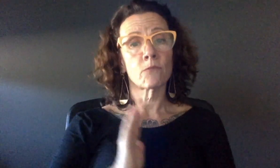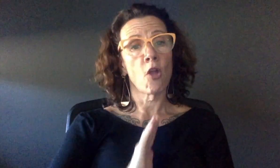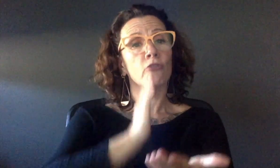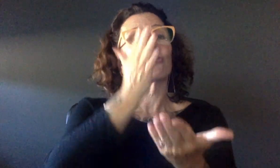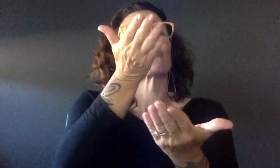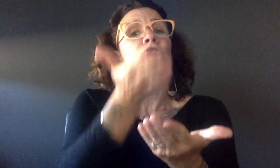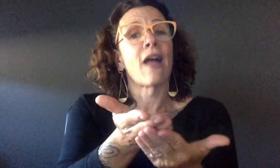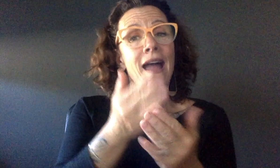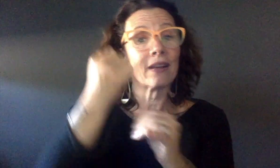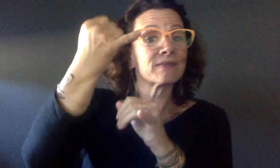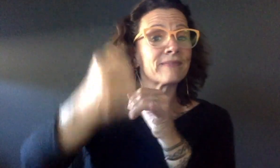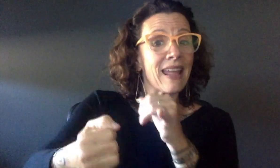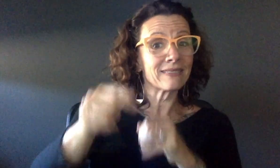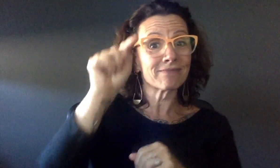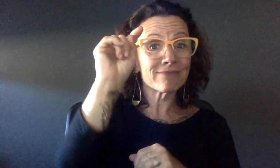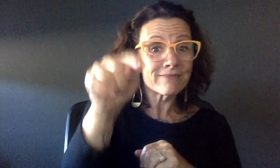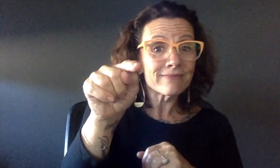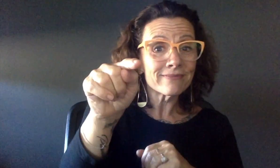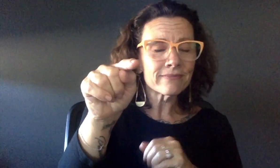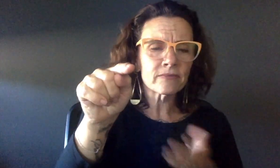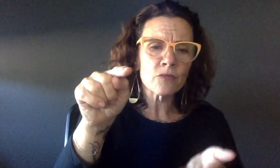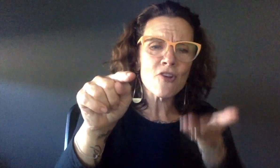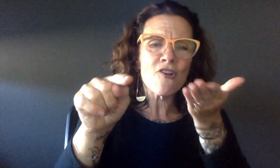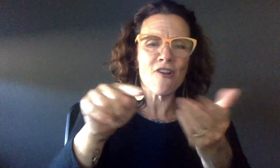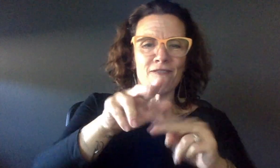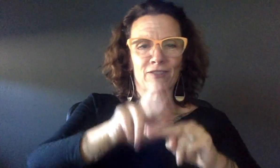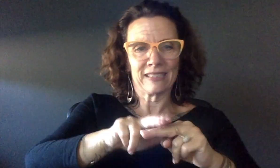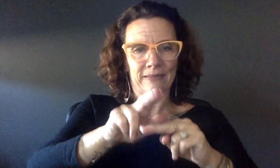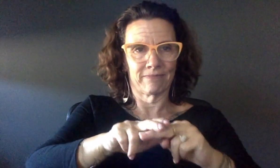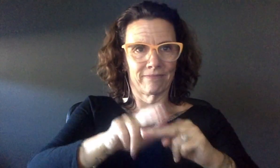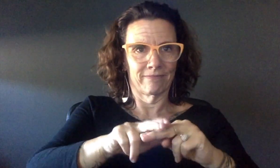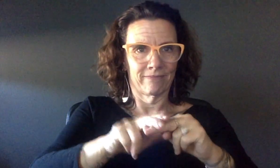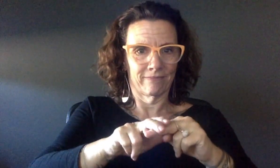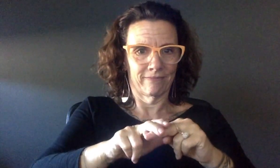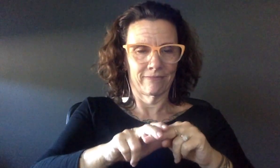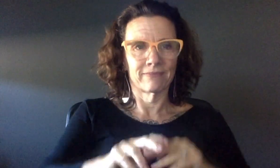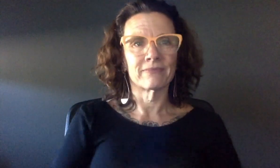Provide seating at the destination.